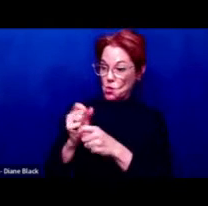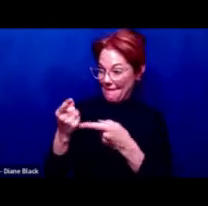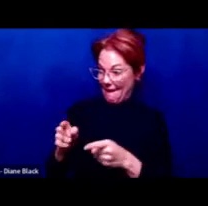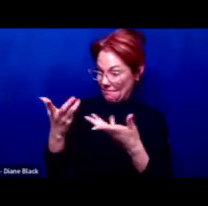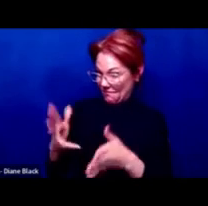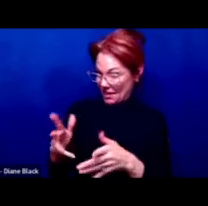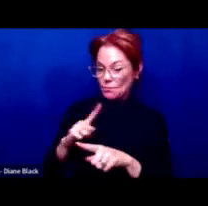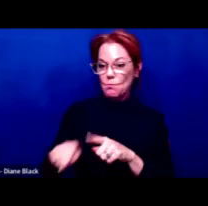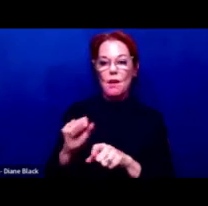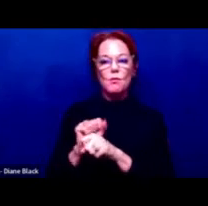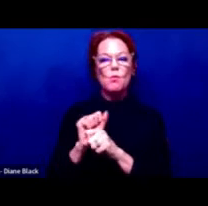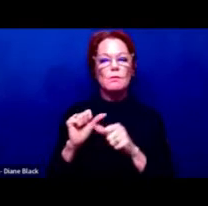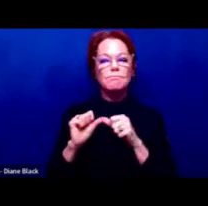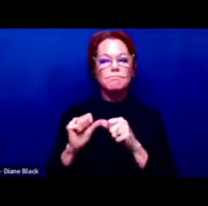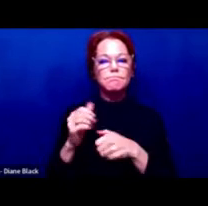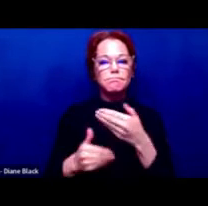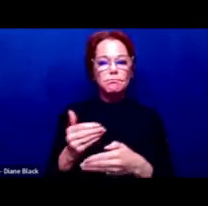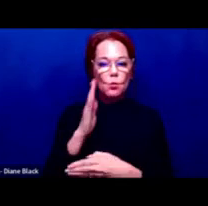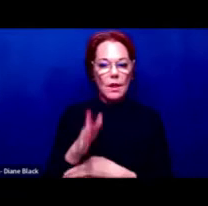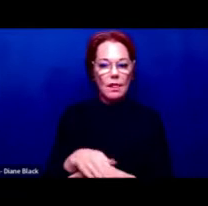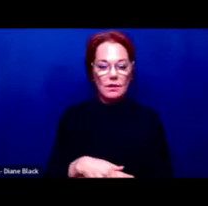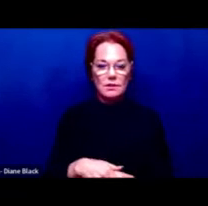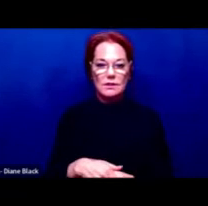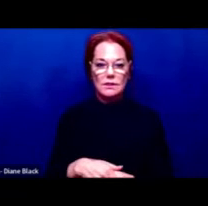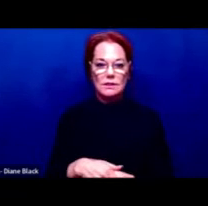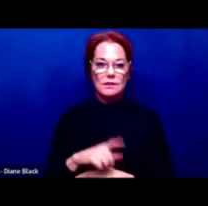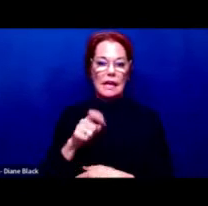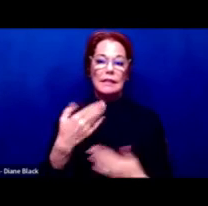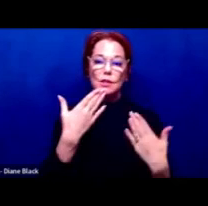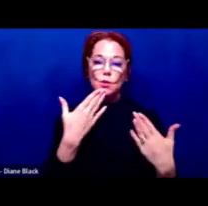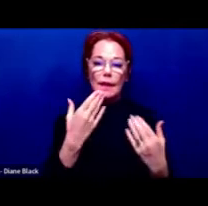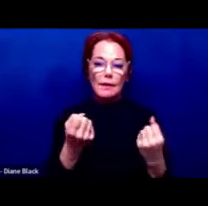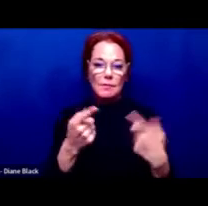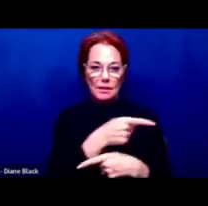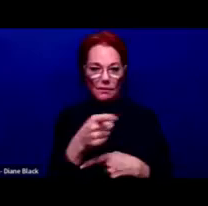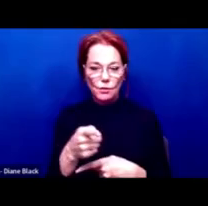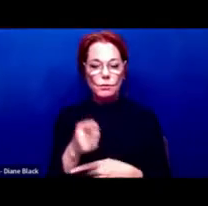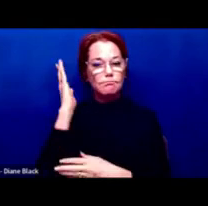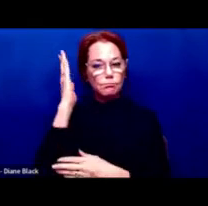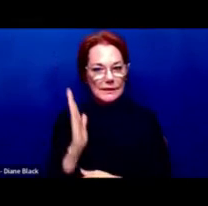continued to get done. So I do want to thank many of you. Many of the moderators and presenters, first of all, I want